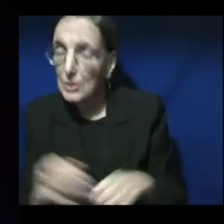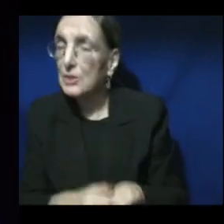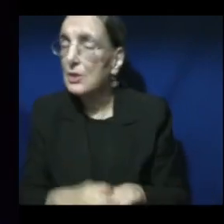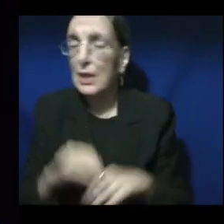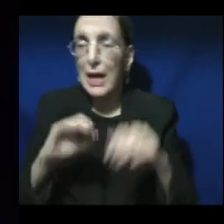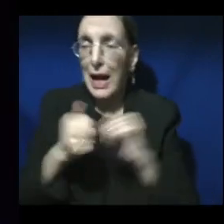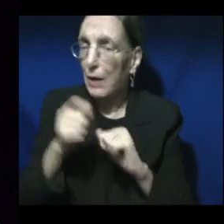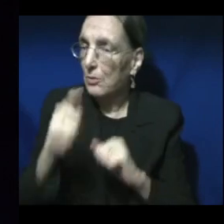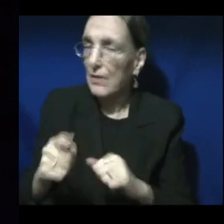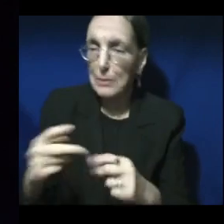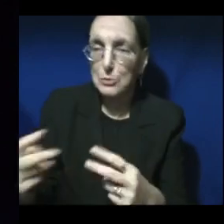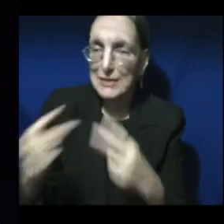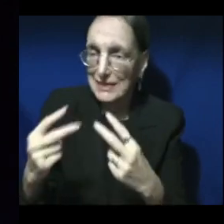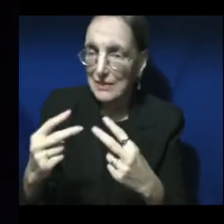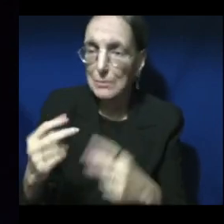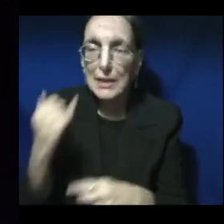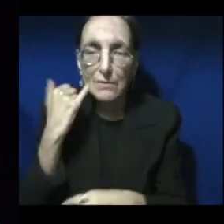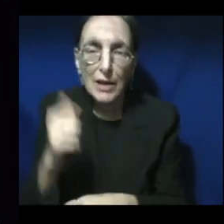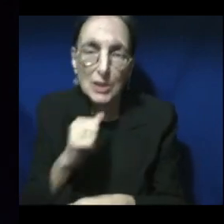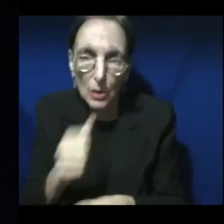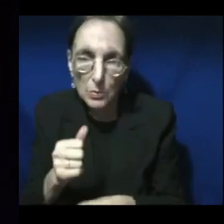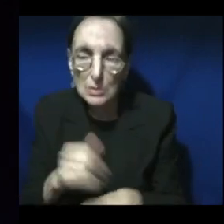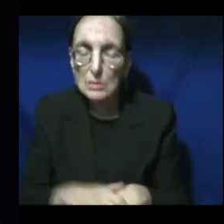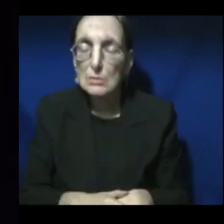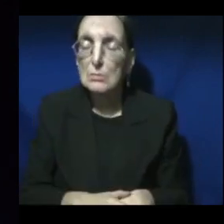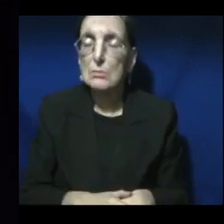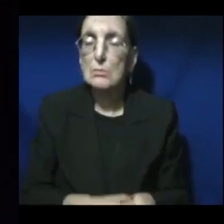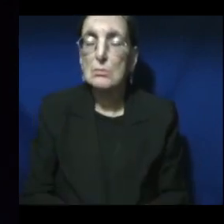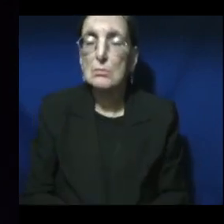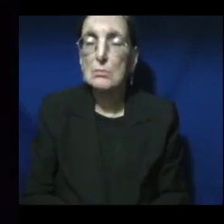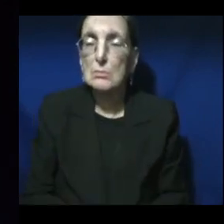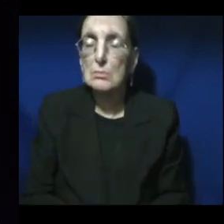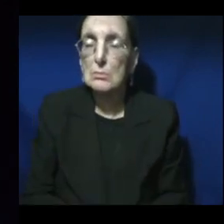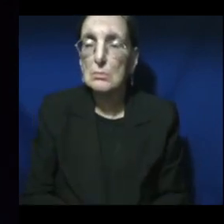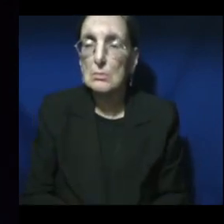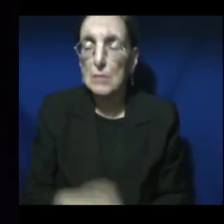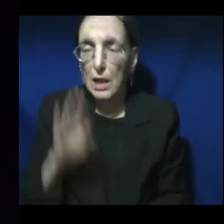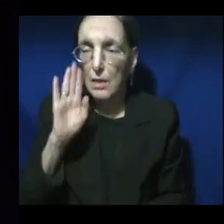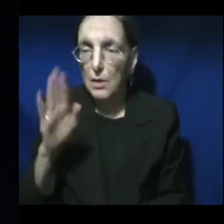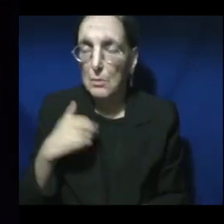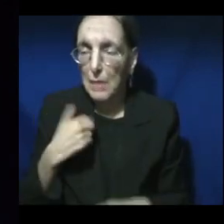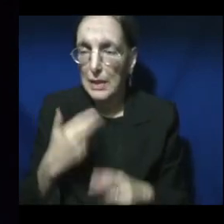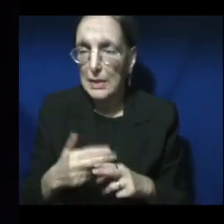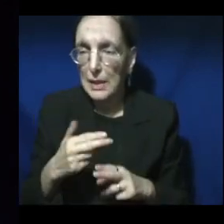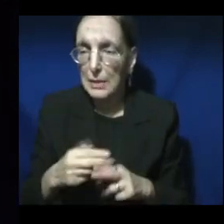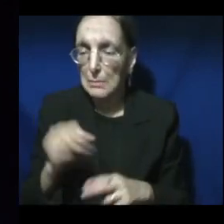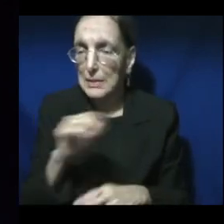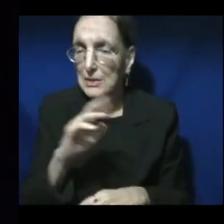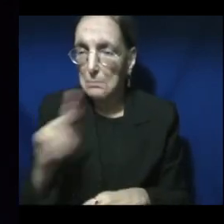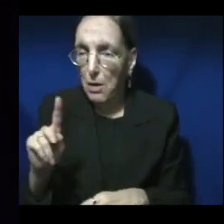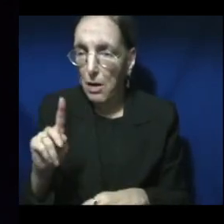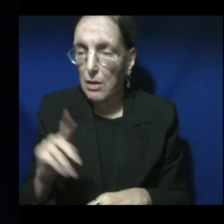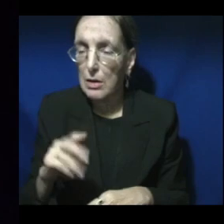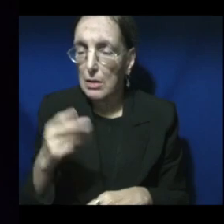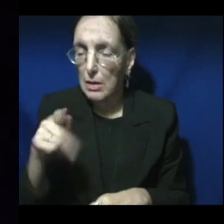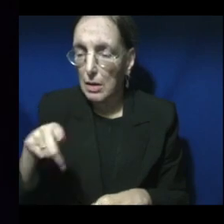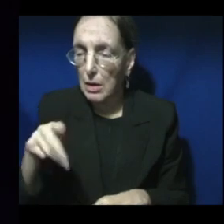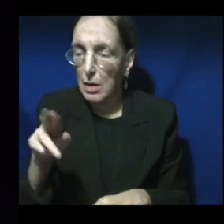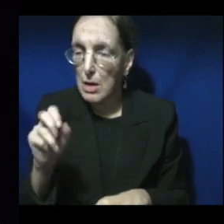should I go over here, please? Yeah. AUDIENCE MEMBER: Hey there, Jonah, my name is Mark Meyer. My pronouns are he/him, and I noticed immediately your bright green shoes.